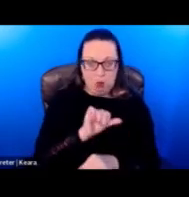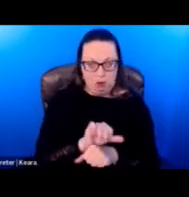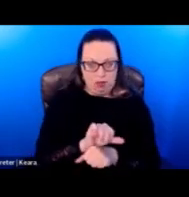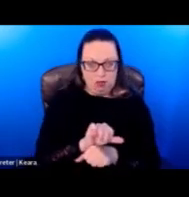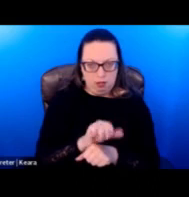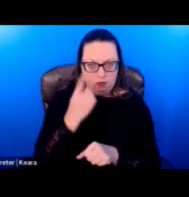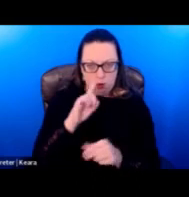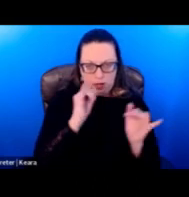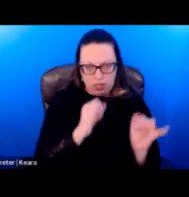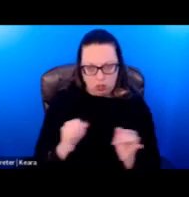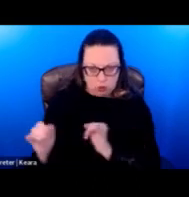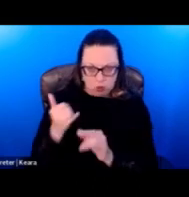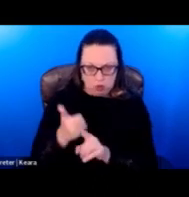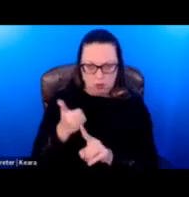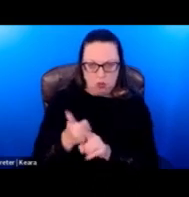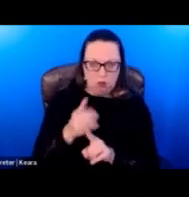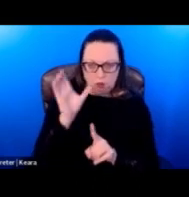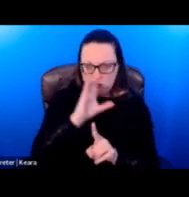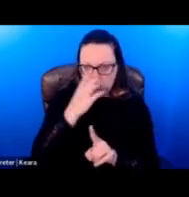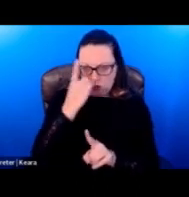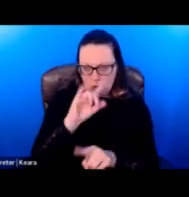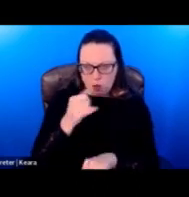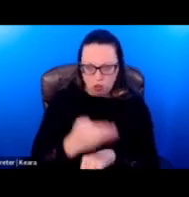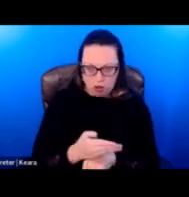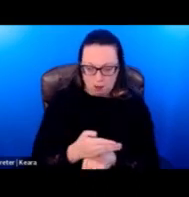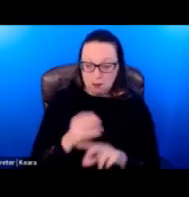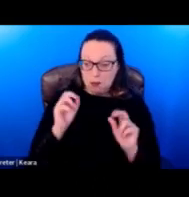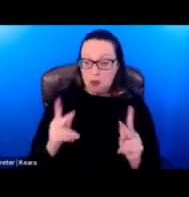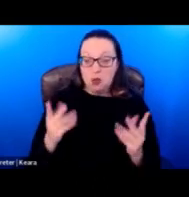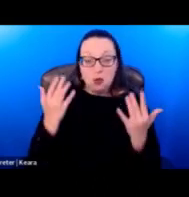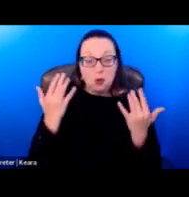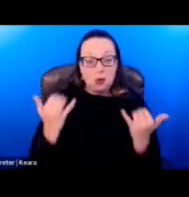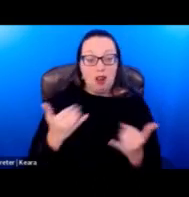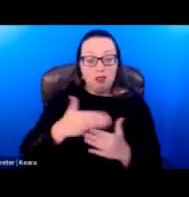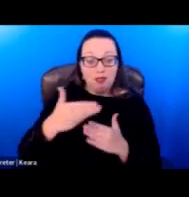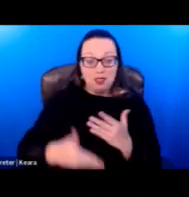individuals are job seeking. So with that, I'll conclude my steps. And